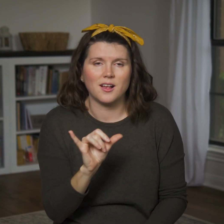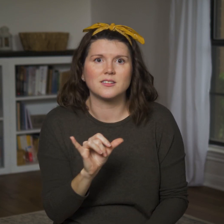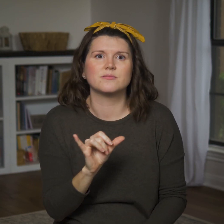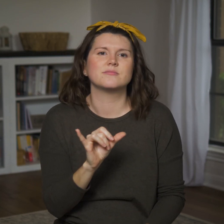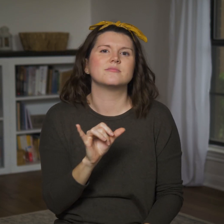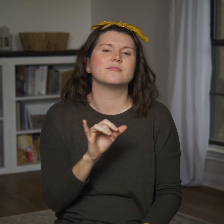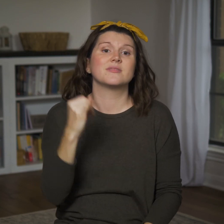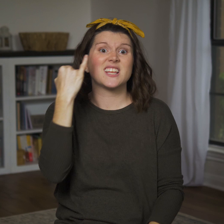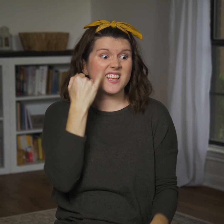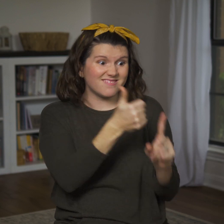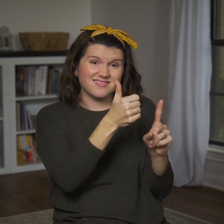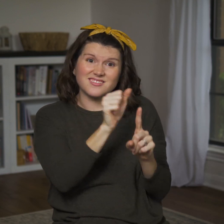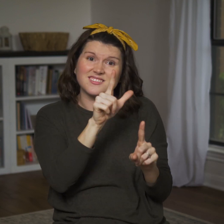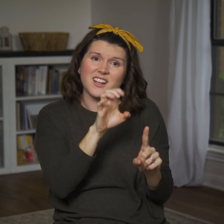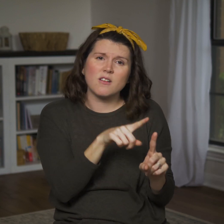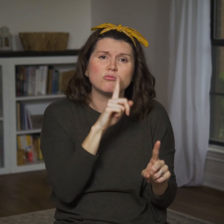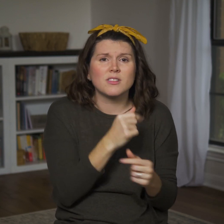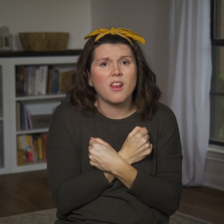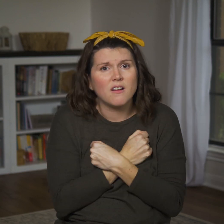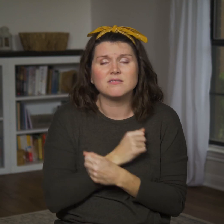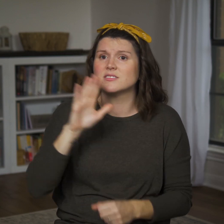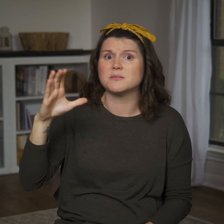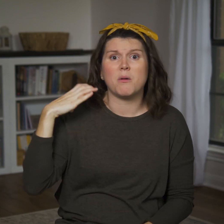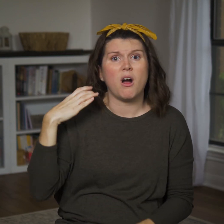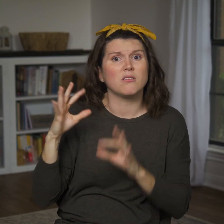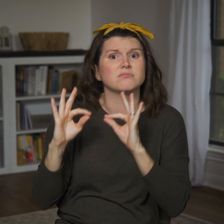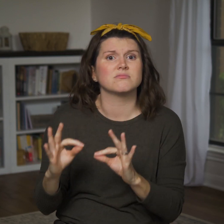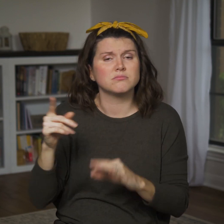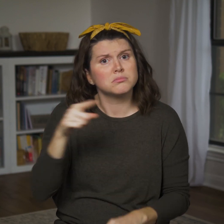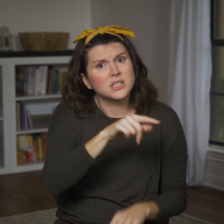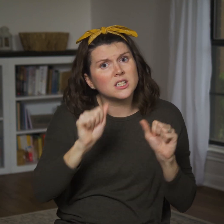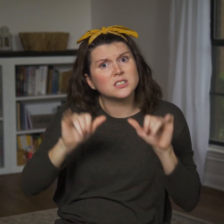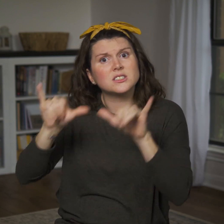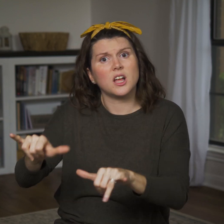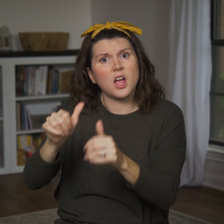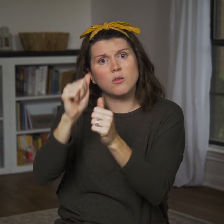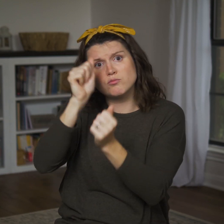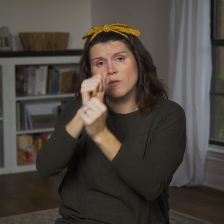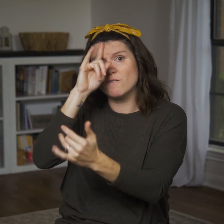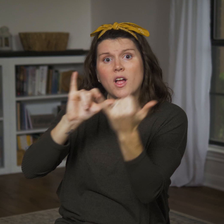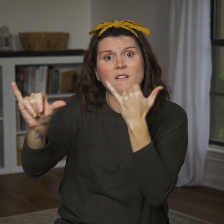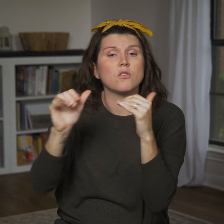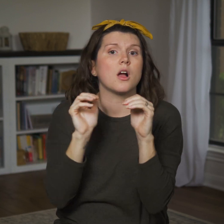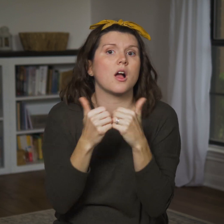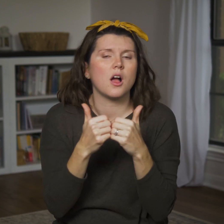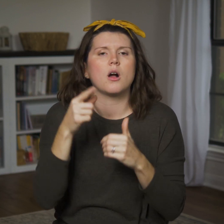If a slave likes his boss, he can stay with him forever and be absorbed into the family;